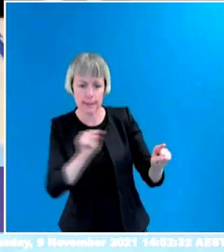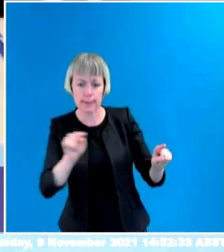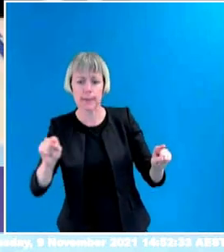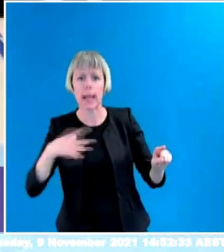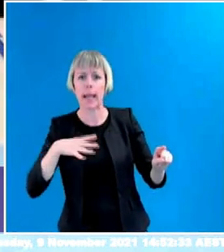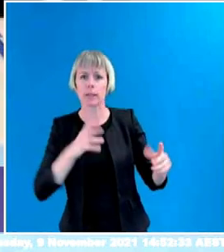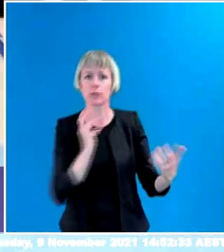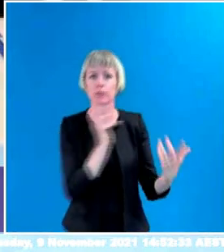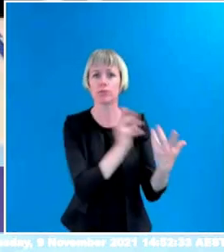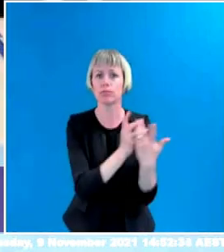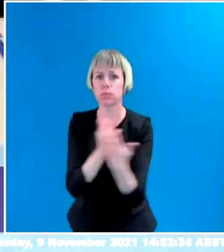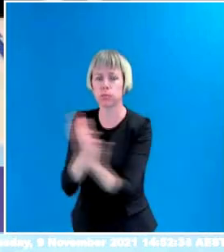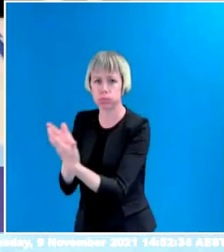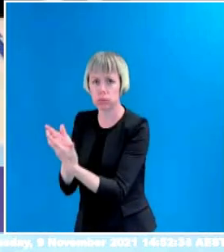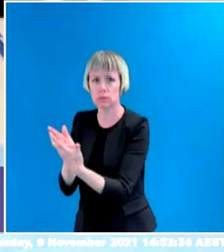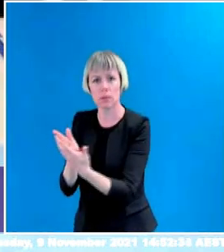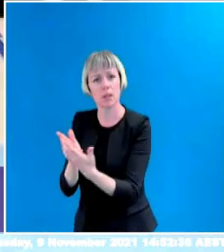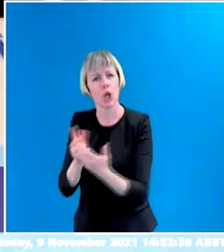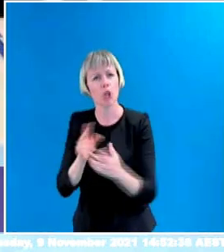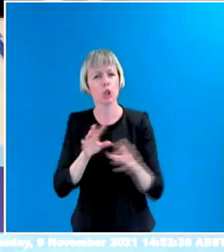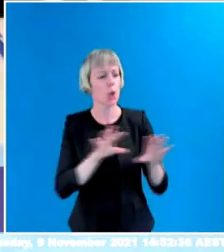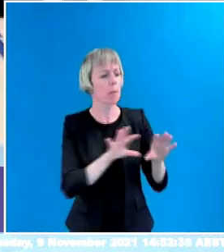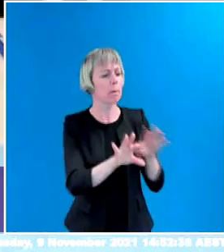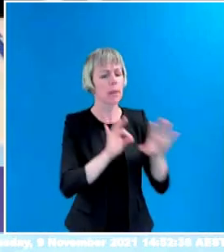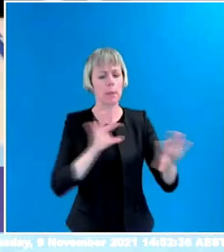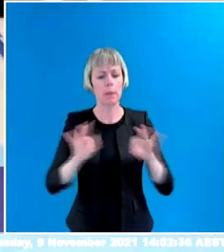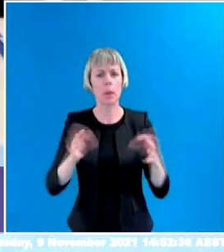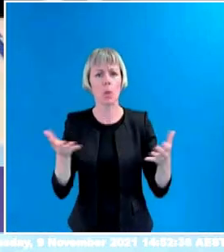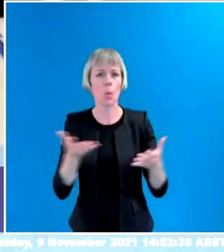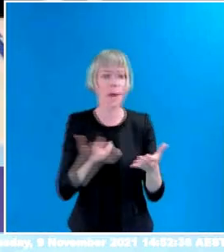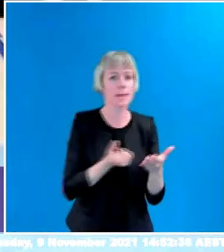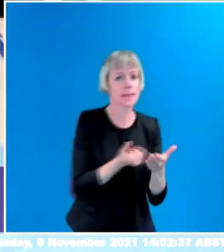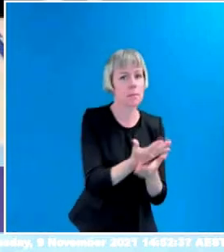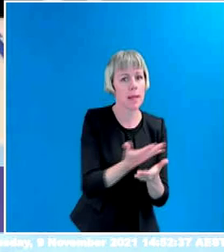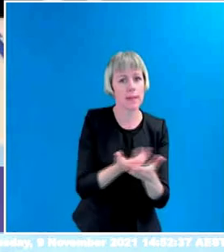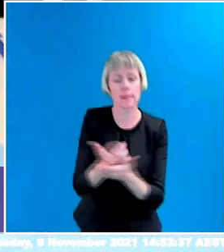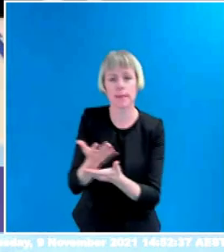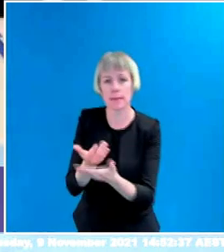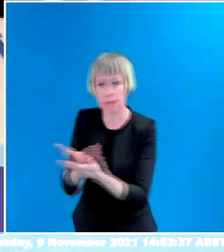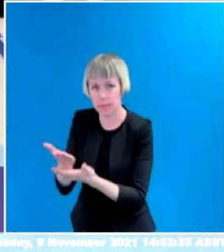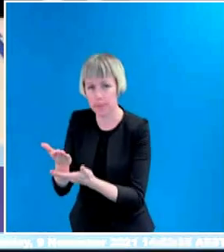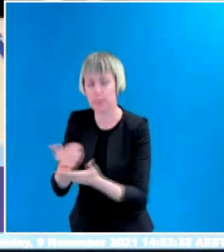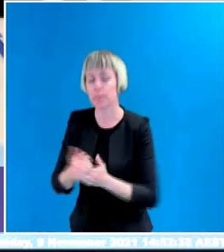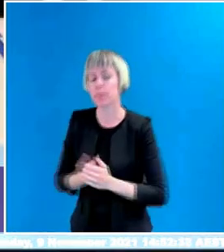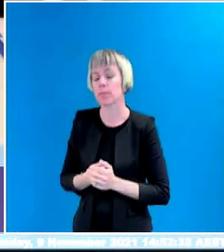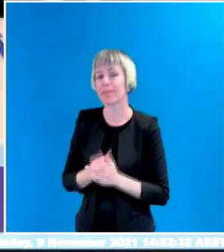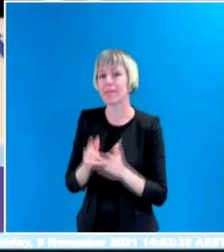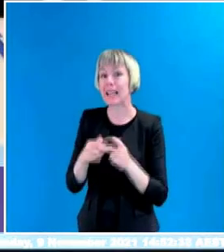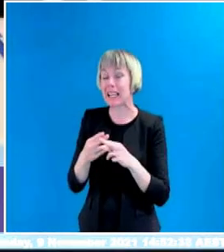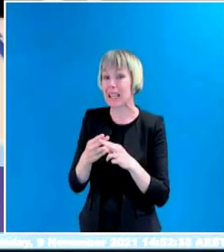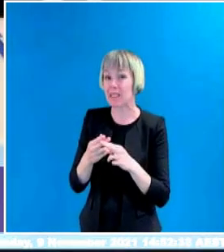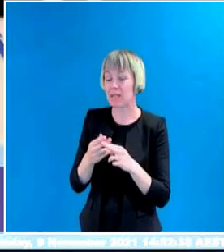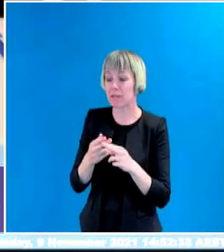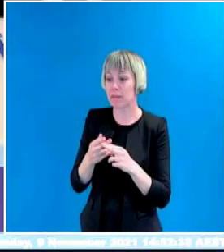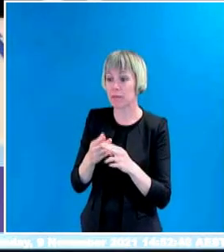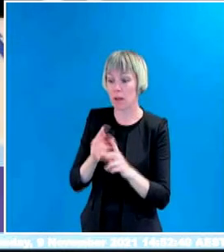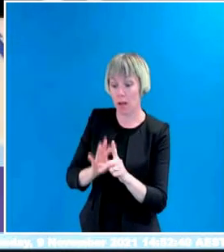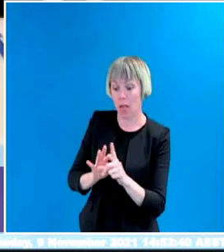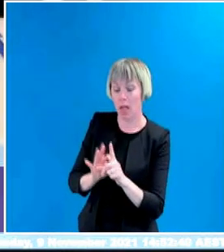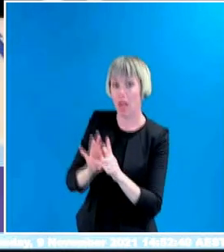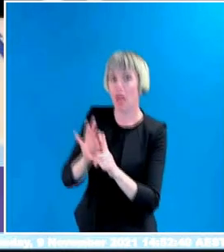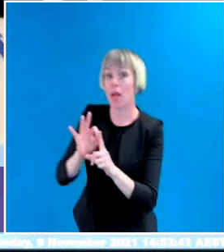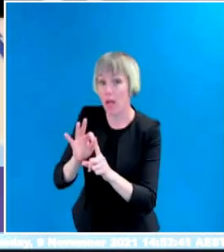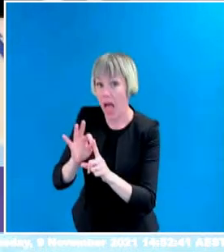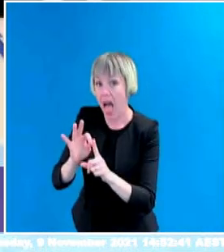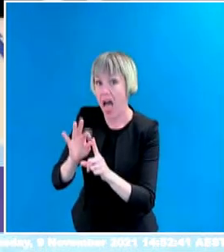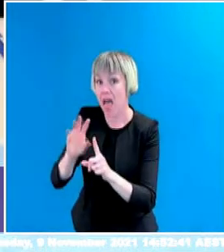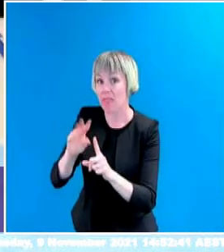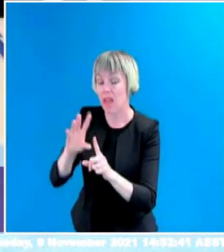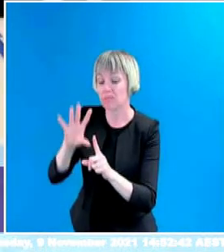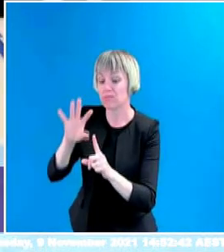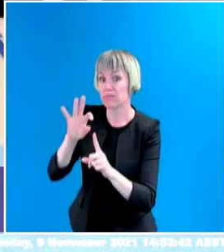Justifiable retrogressive measures goes to where you may make an amendment to